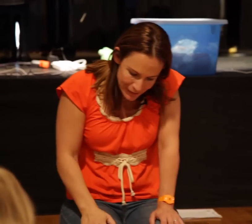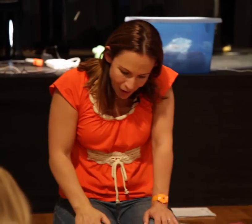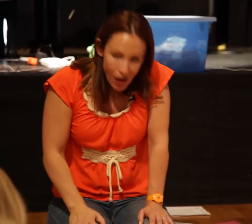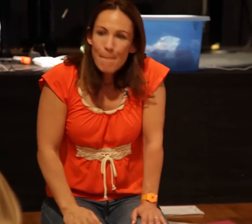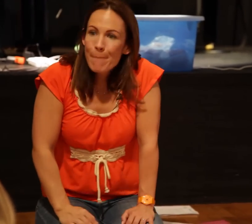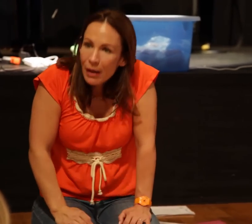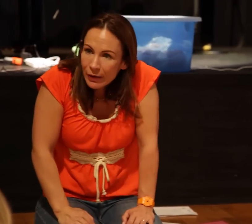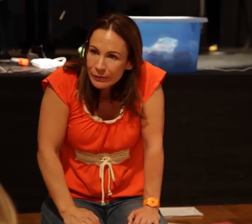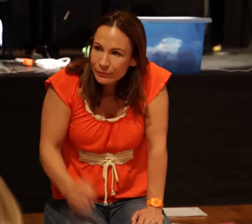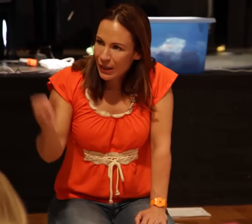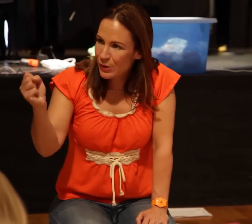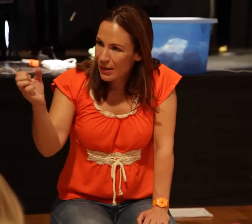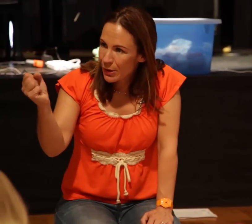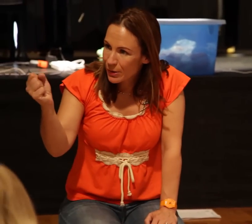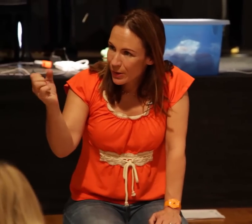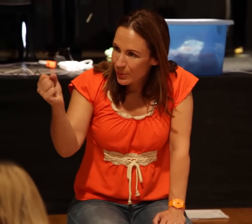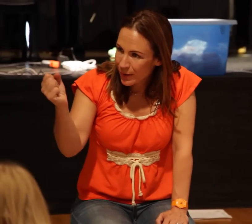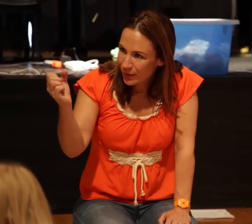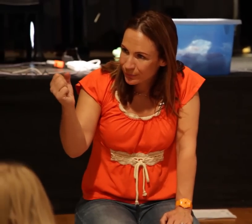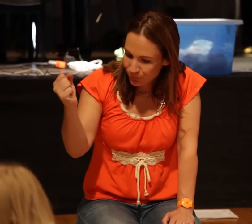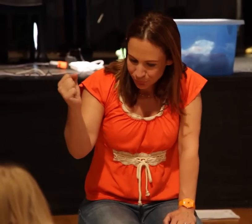And MILK. Can you sign MILK MILK MILK? Okay.